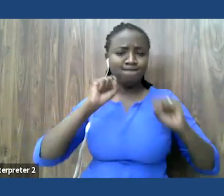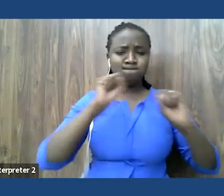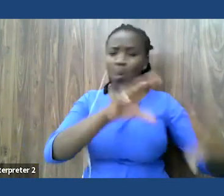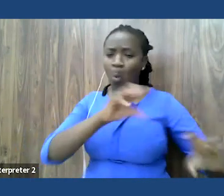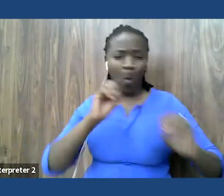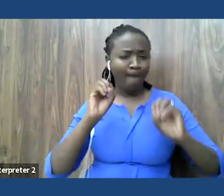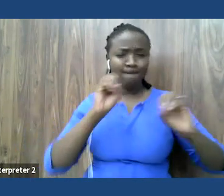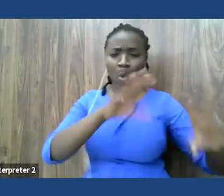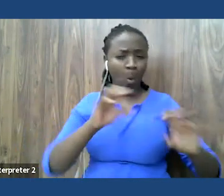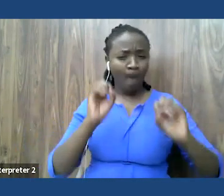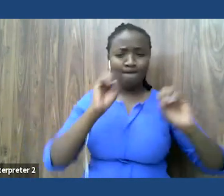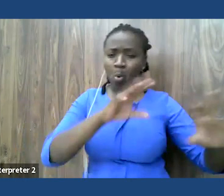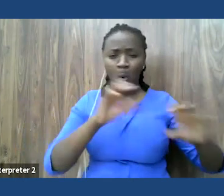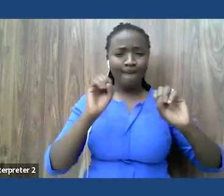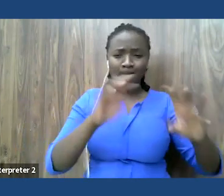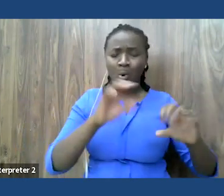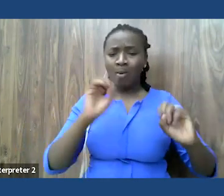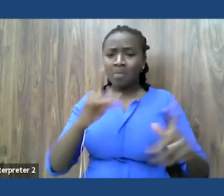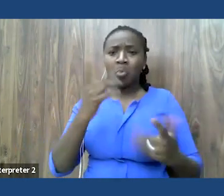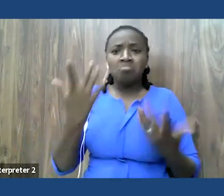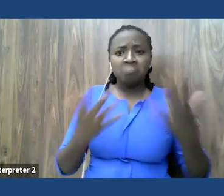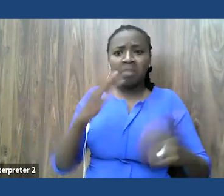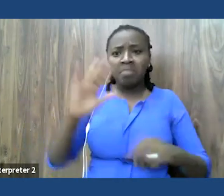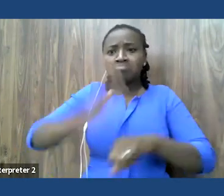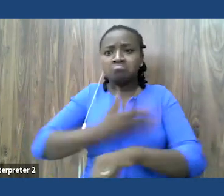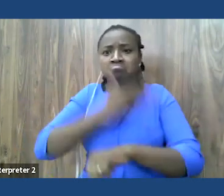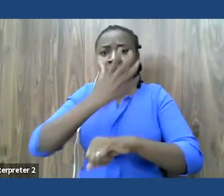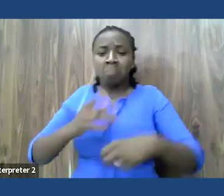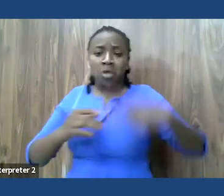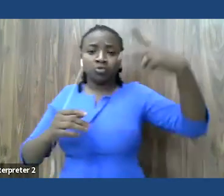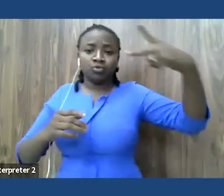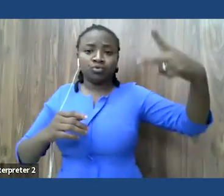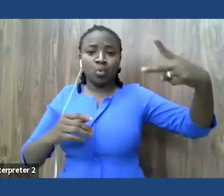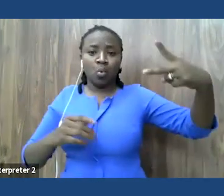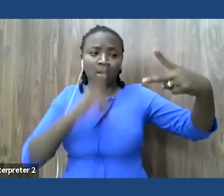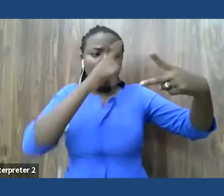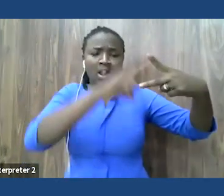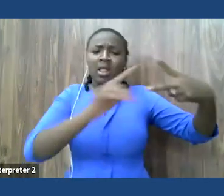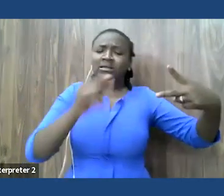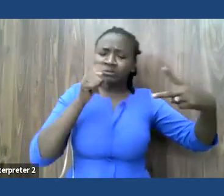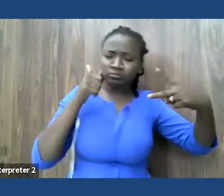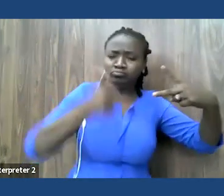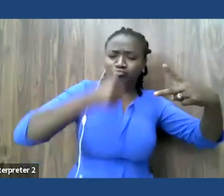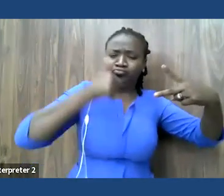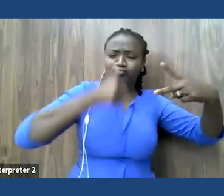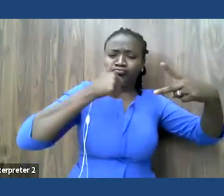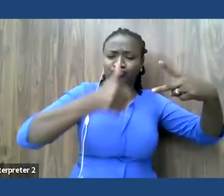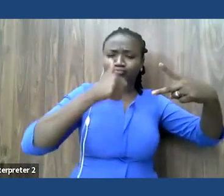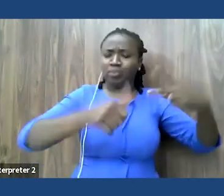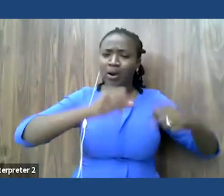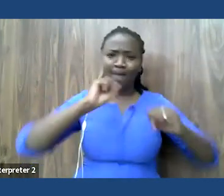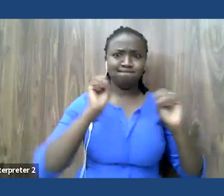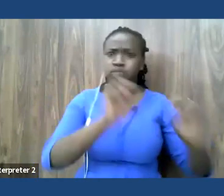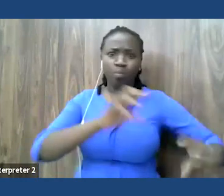How many people are doing their most valuable work in the encore of their life?